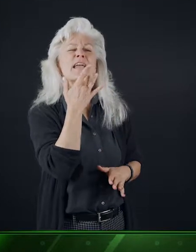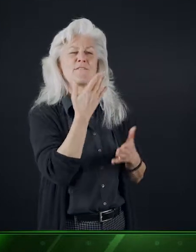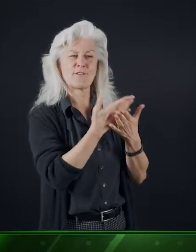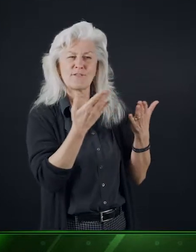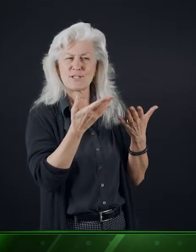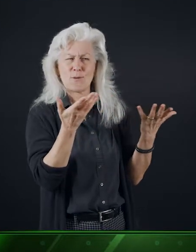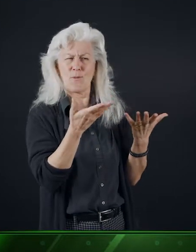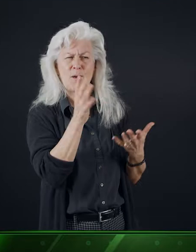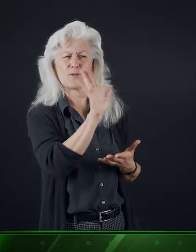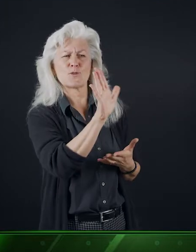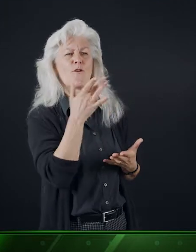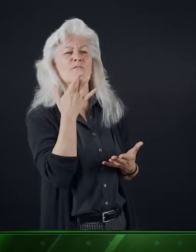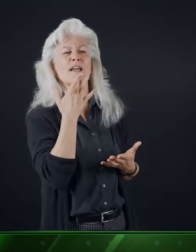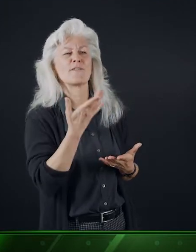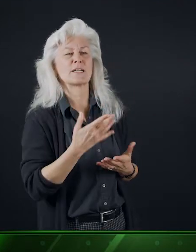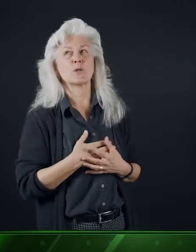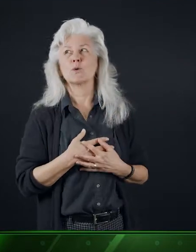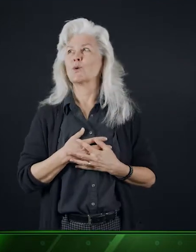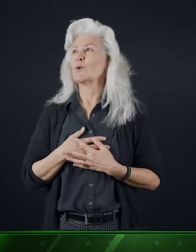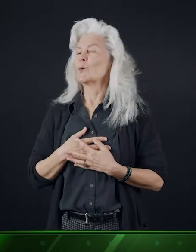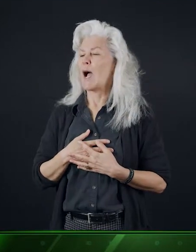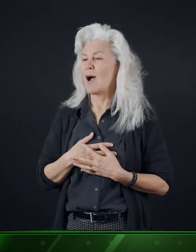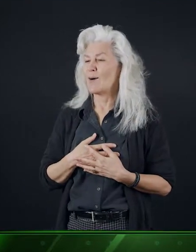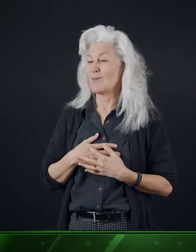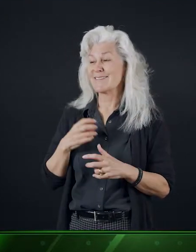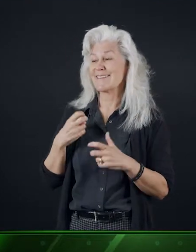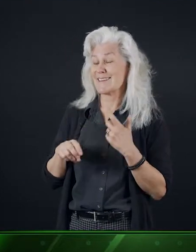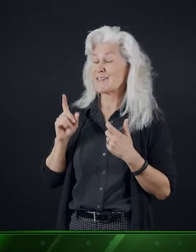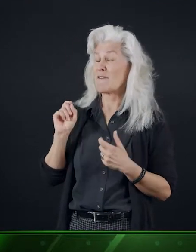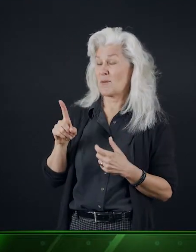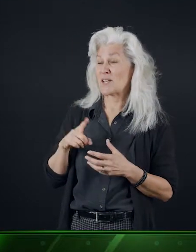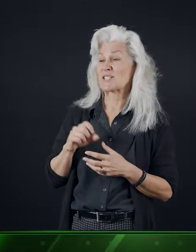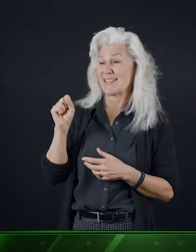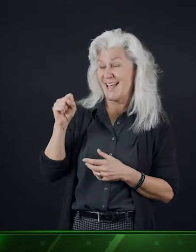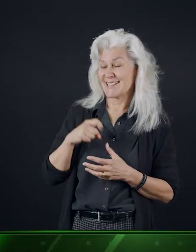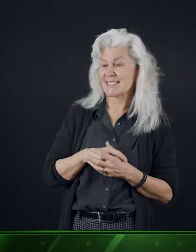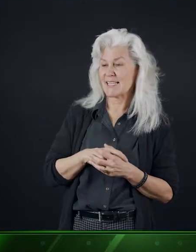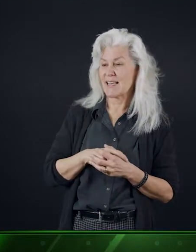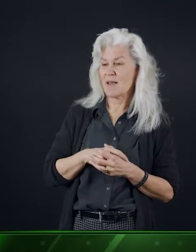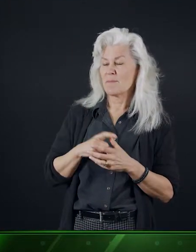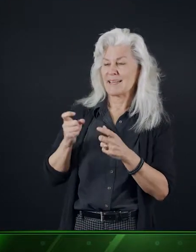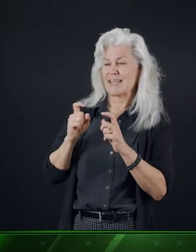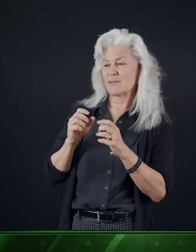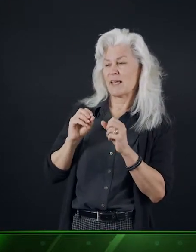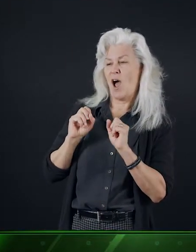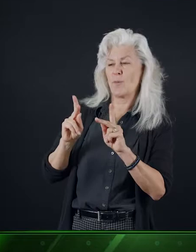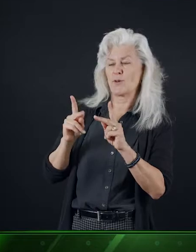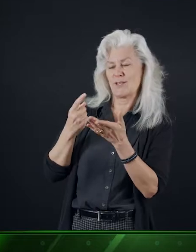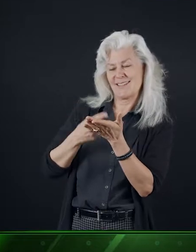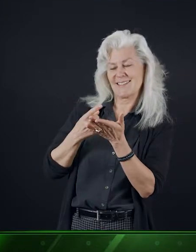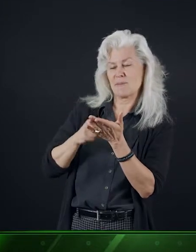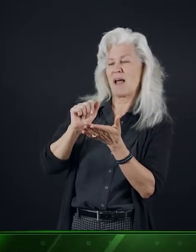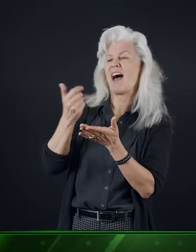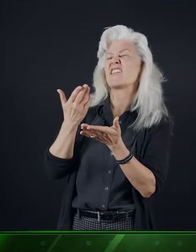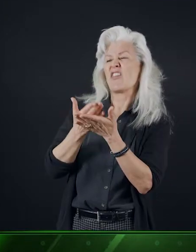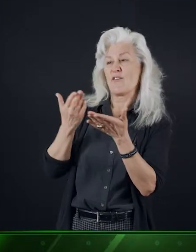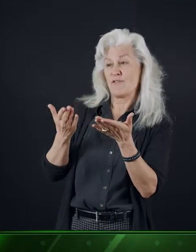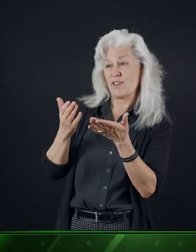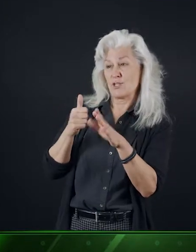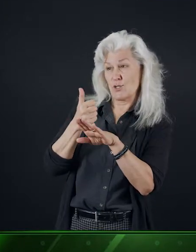Whoof. That's a, that's a tough question. But it gives me a chance to talk about another feature set that I think is really cool and I haven't touched on yet.